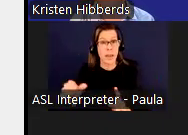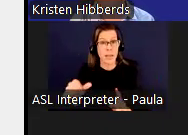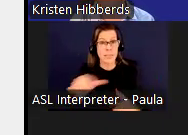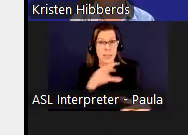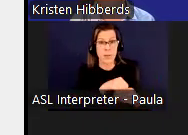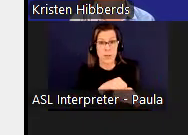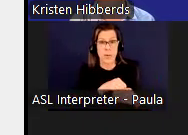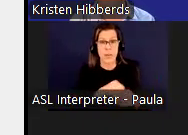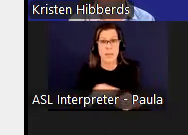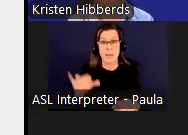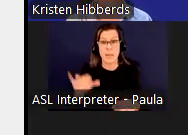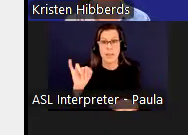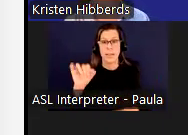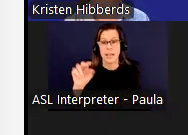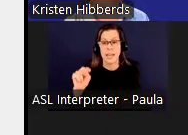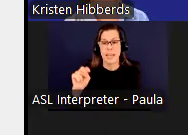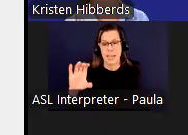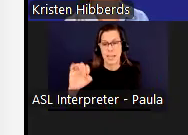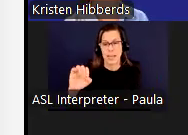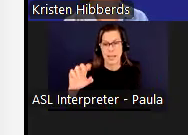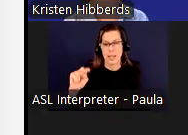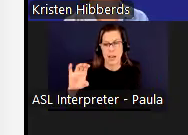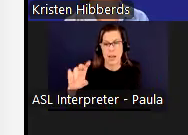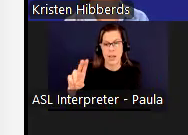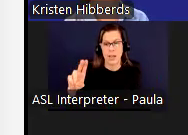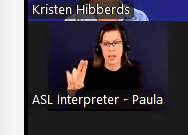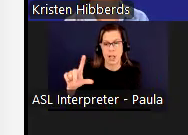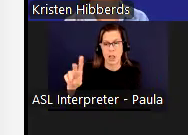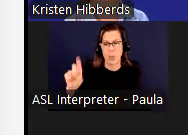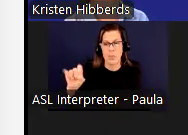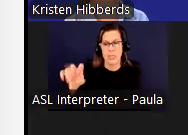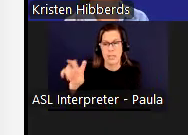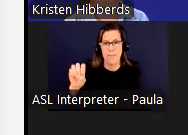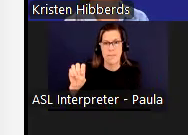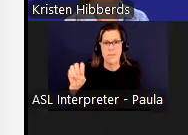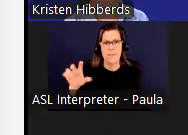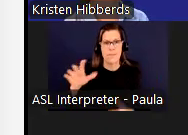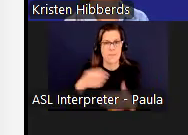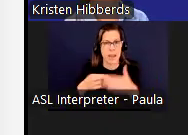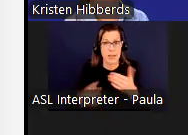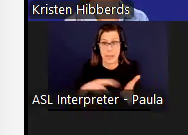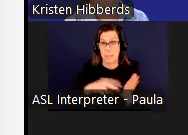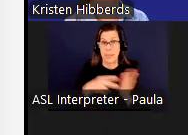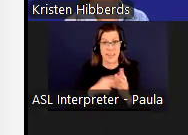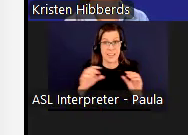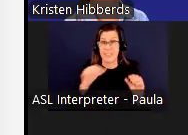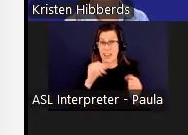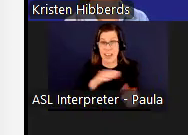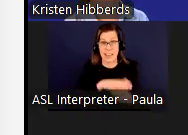inconclusive finding in an inconclusive, didn't that mean that we don't have the evidence to say if it was sub or unsub?